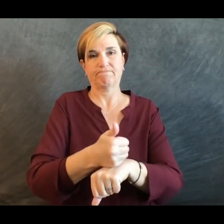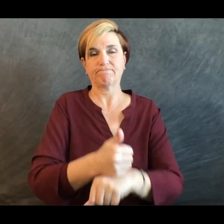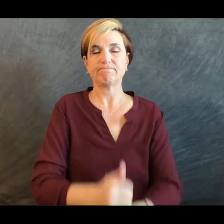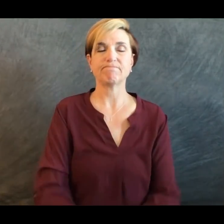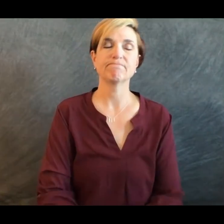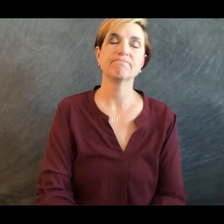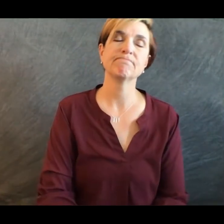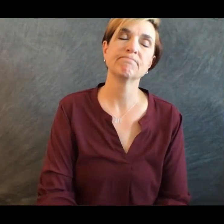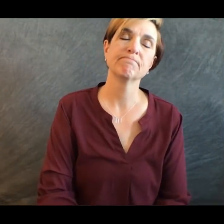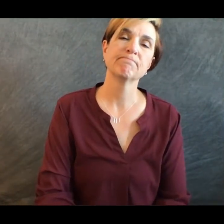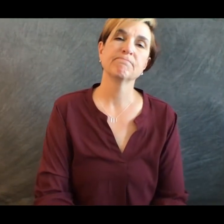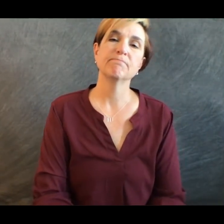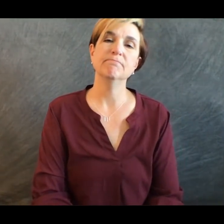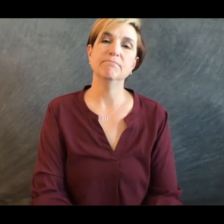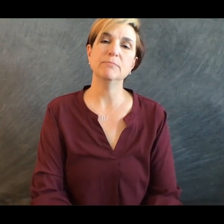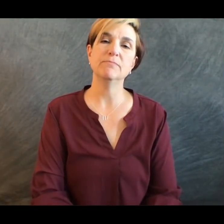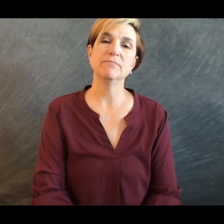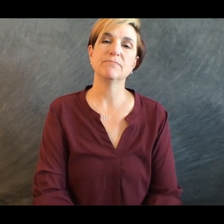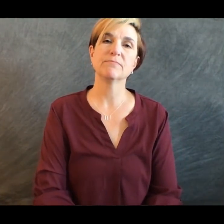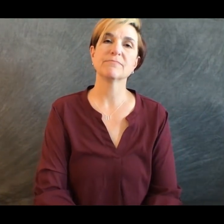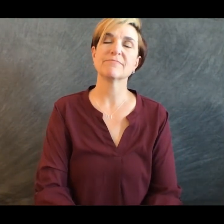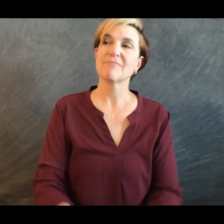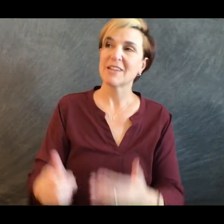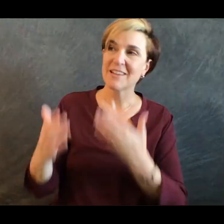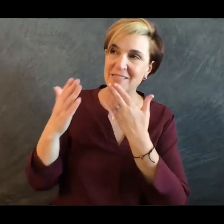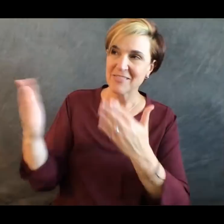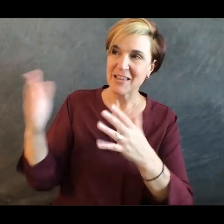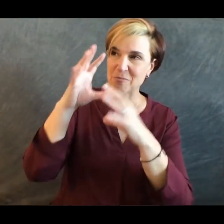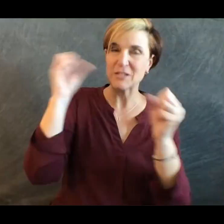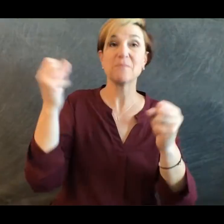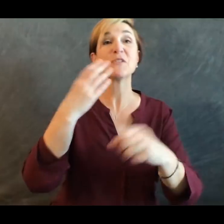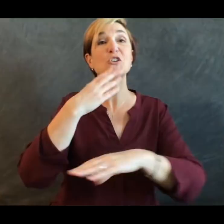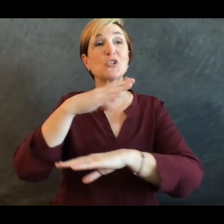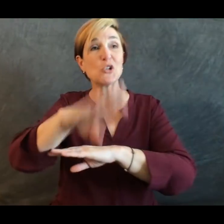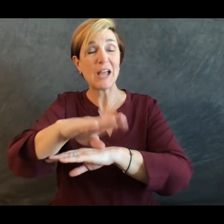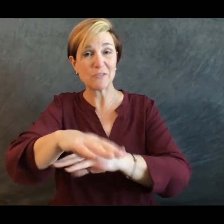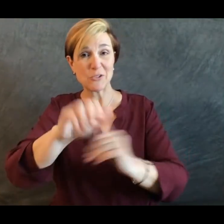Thank You mr. president good afternoon everyone I started off the week talking